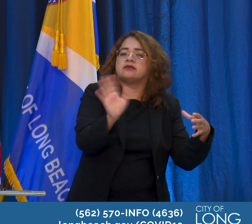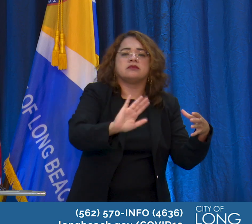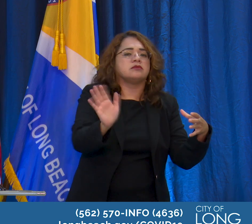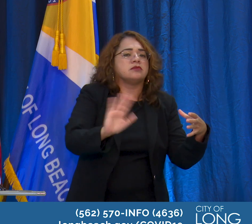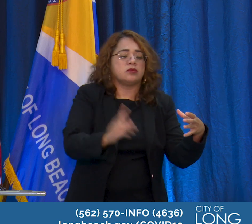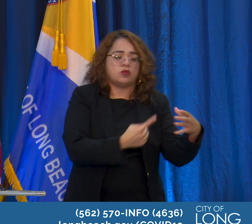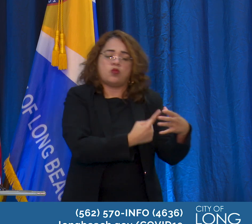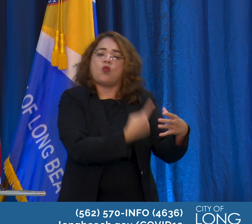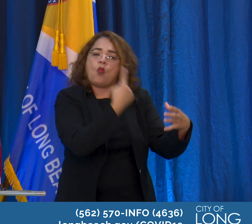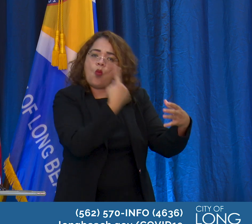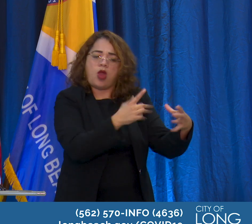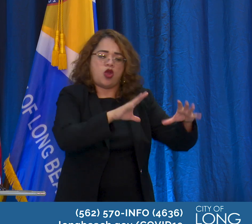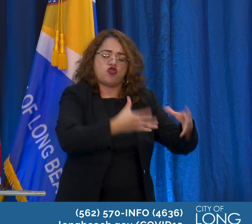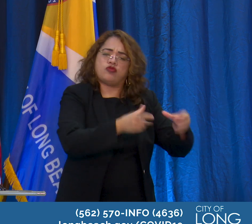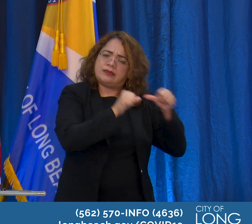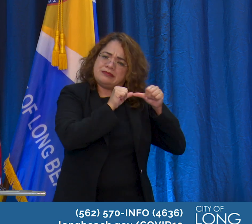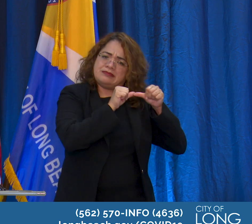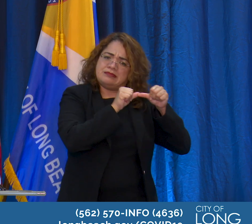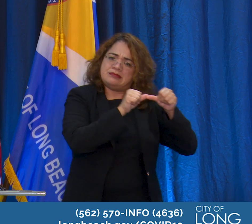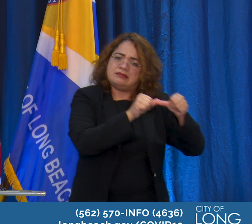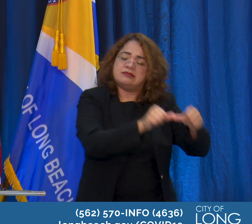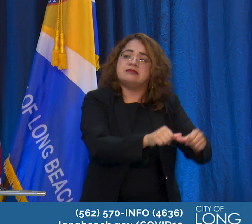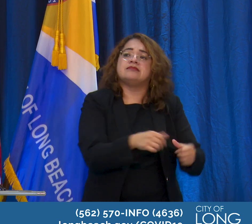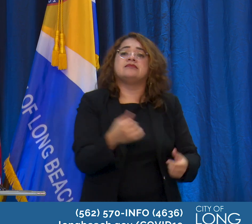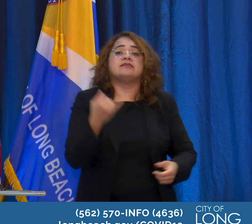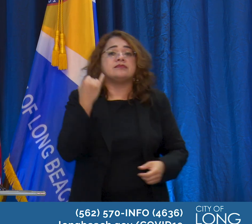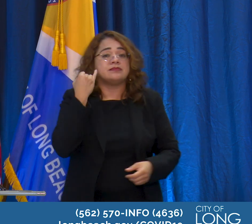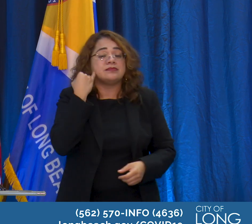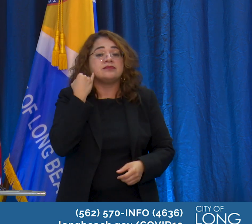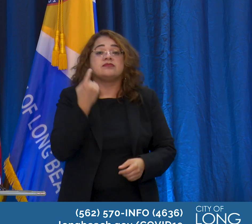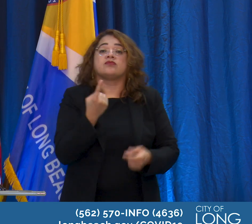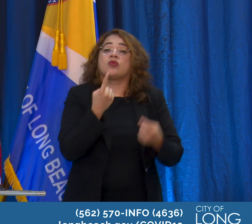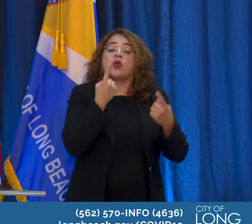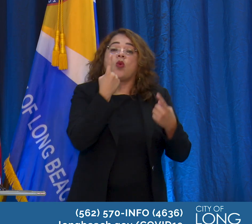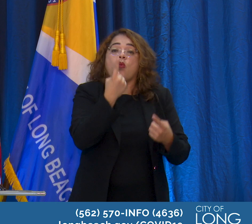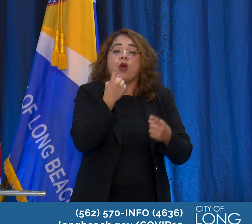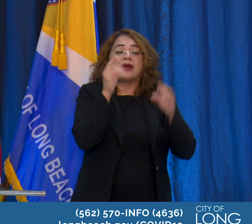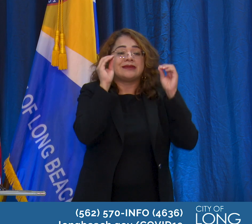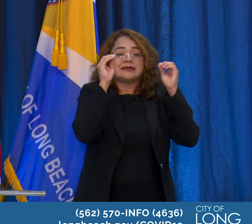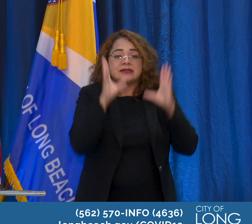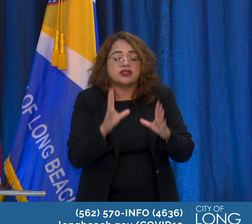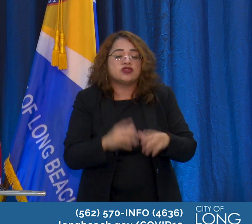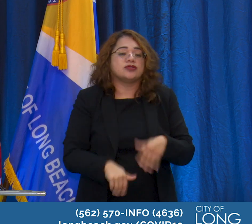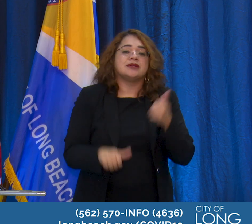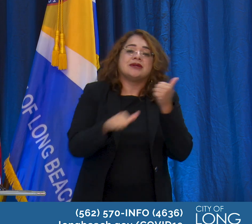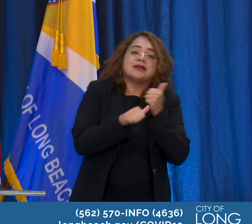in a child, a youth attendee, instructor, or other staff.